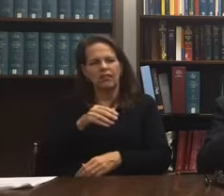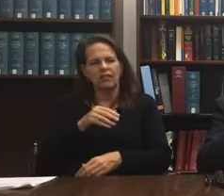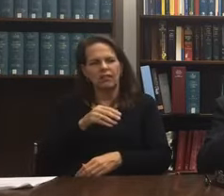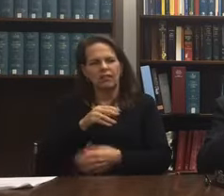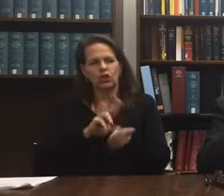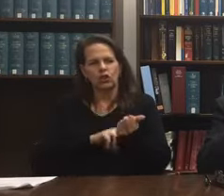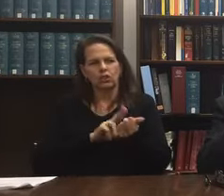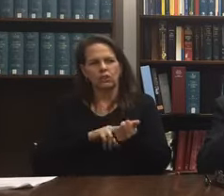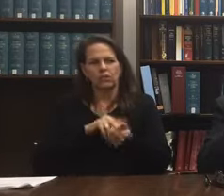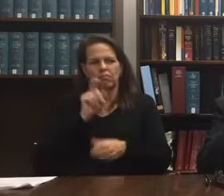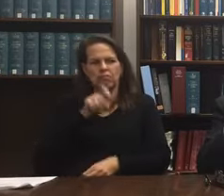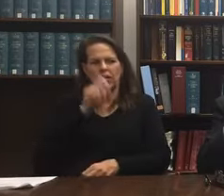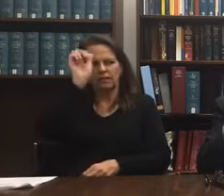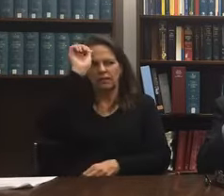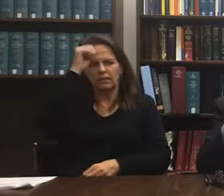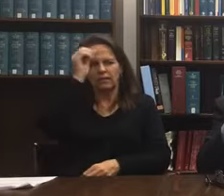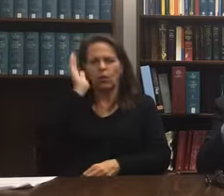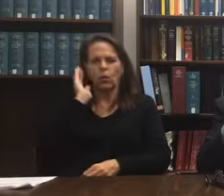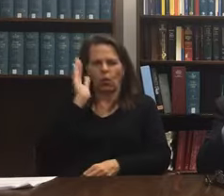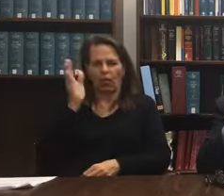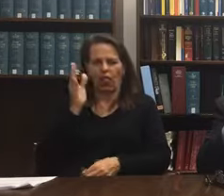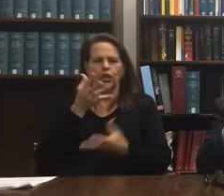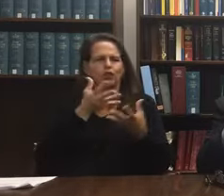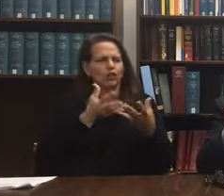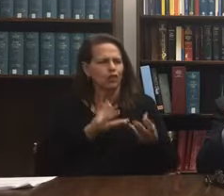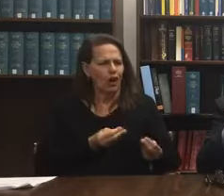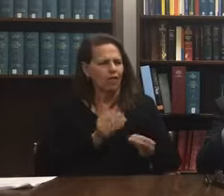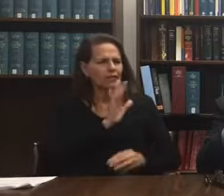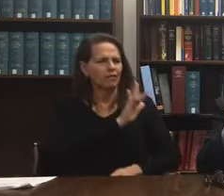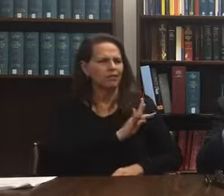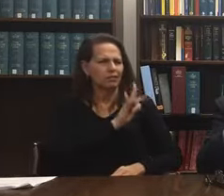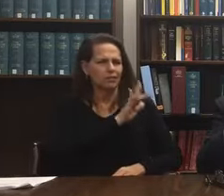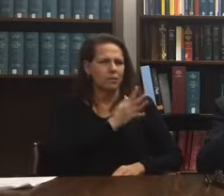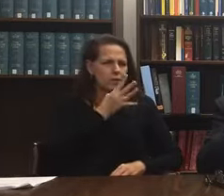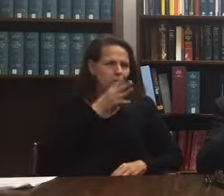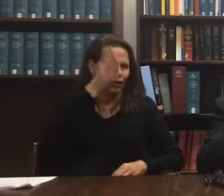in mind they're gonna go softer on parents than they are in the nurse so